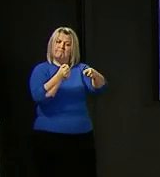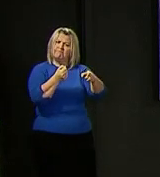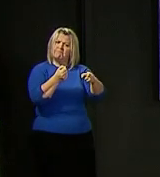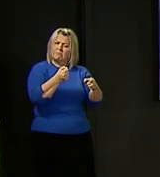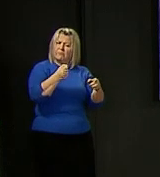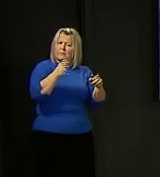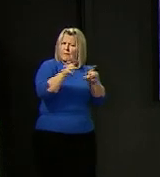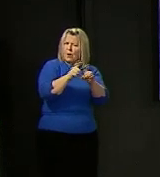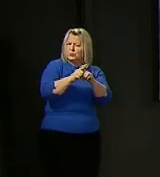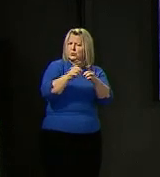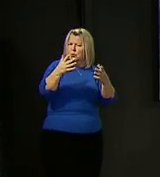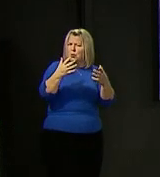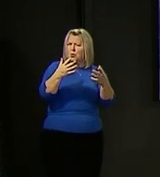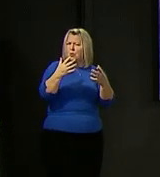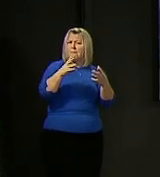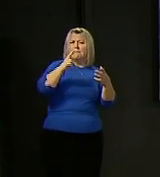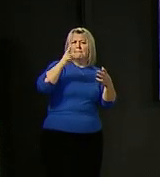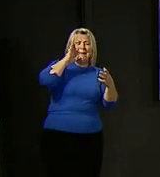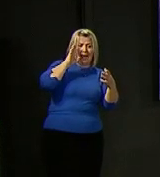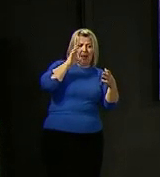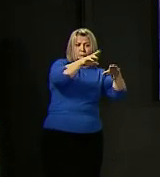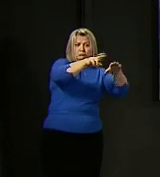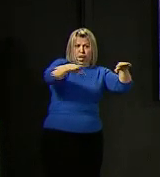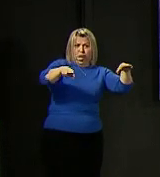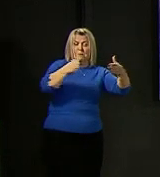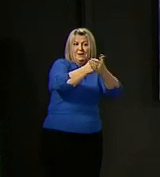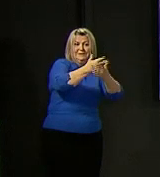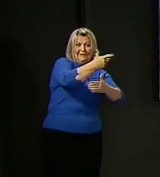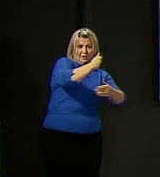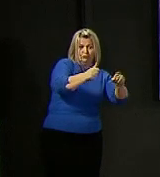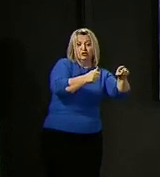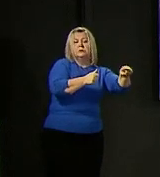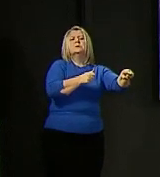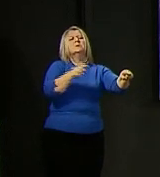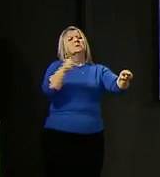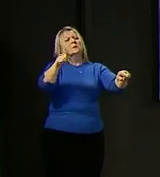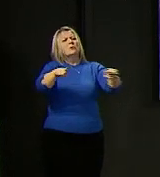we do beds and staff to use them and if, as is probably the case, we don't have an